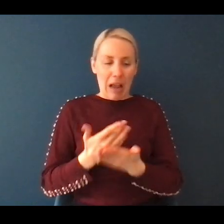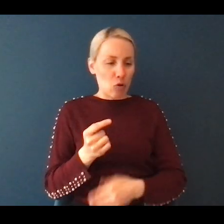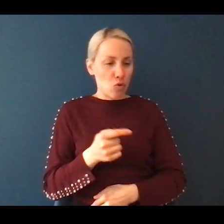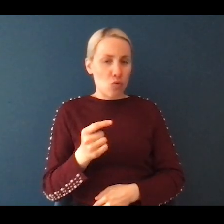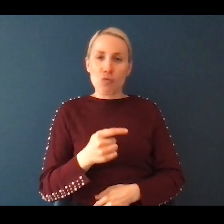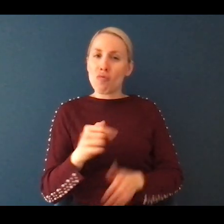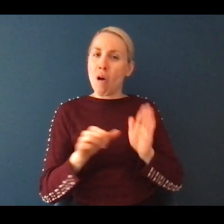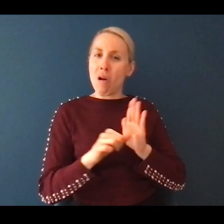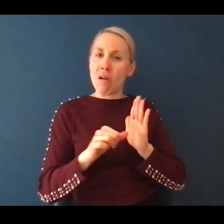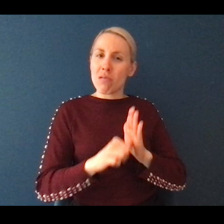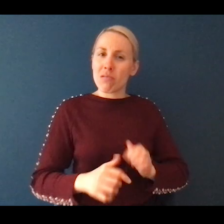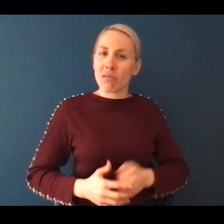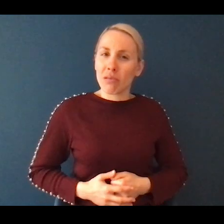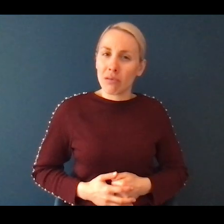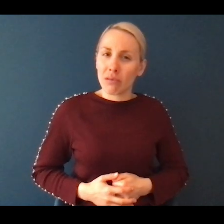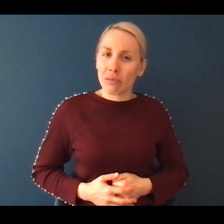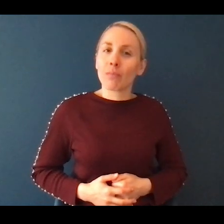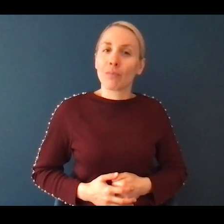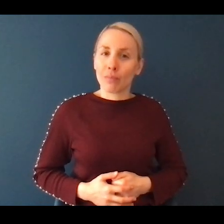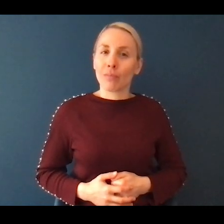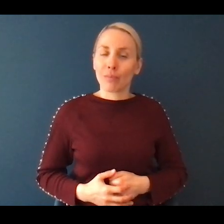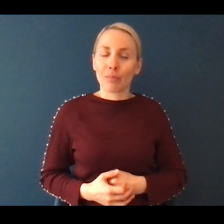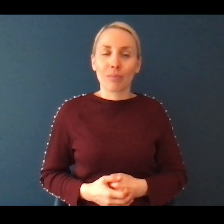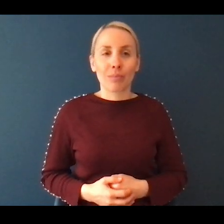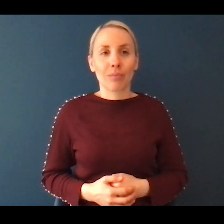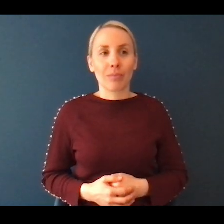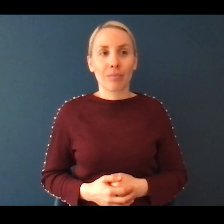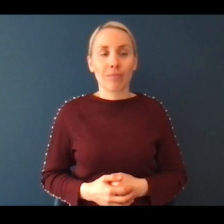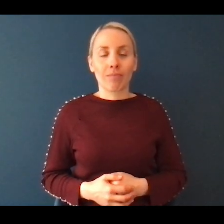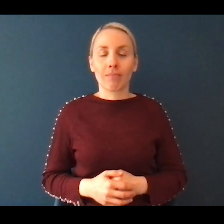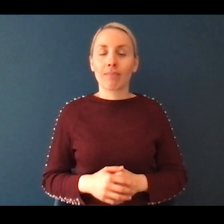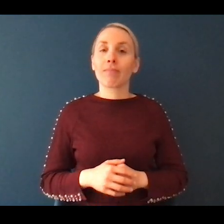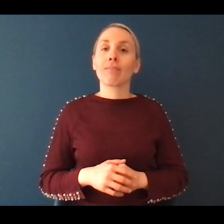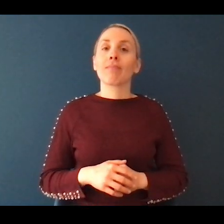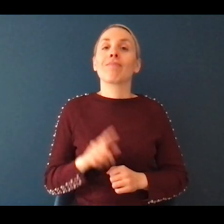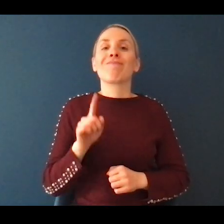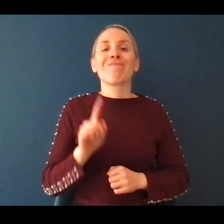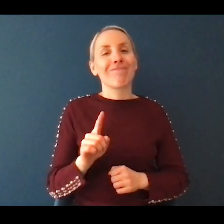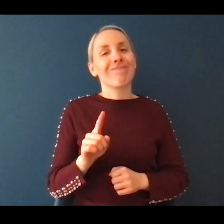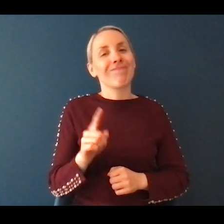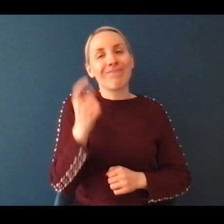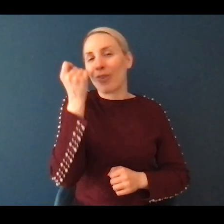was that that's not really you know what you need to focus on what's really important is